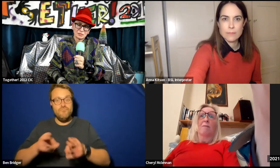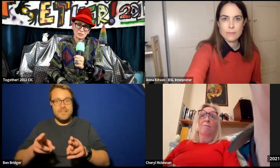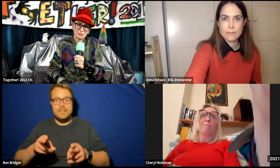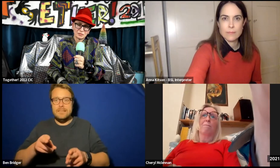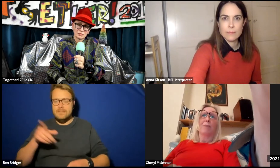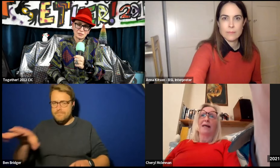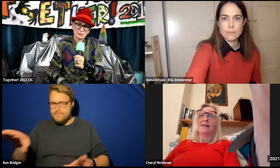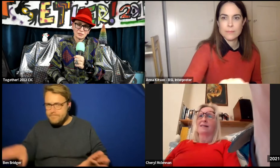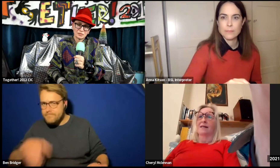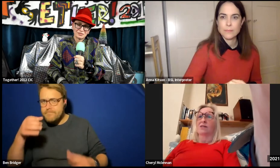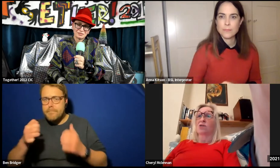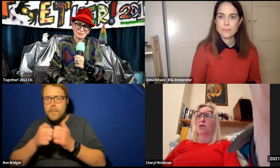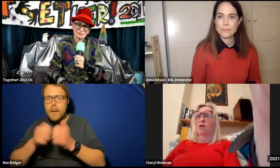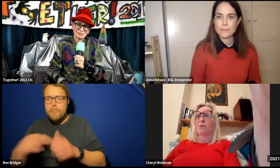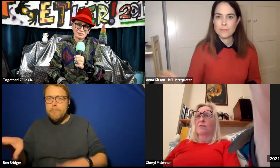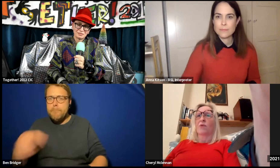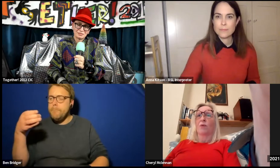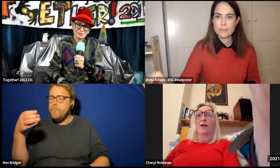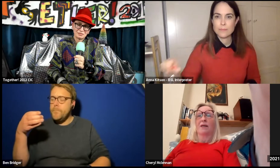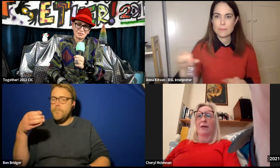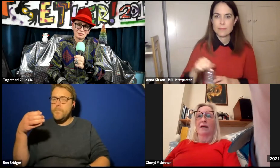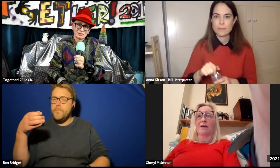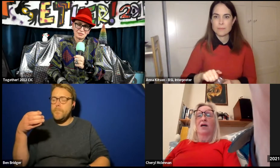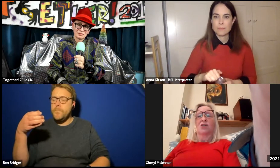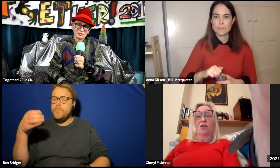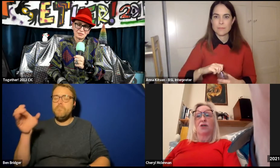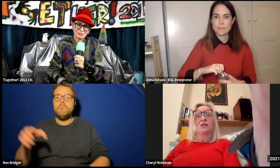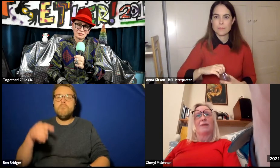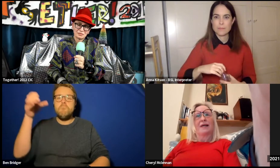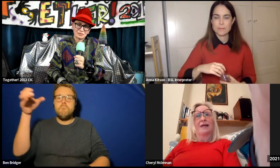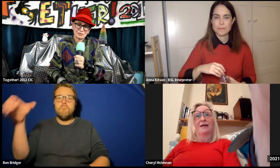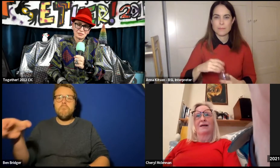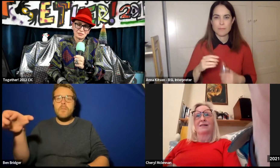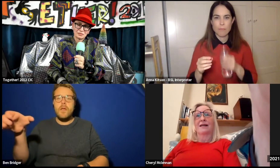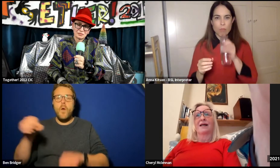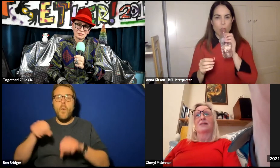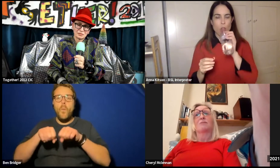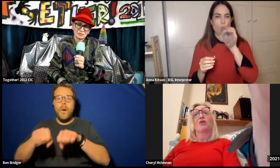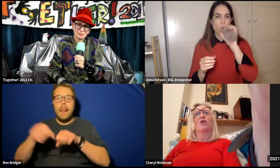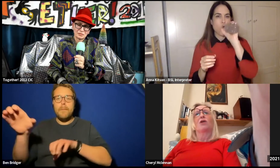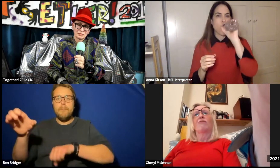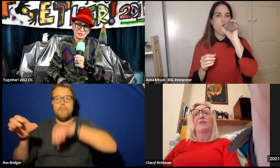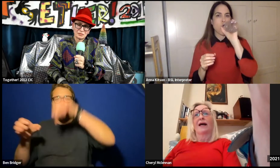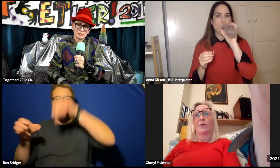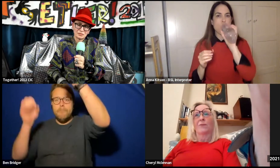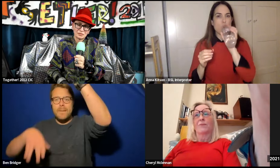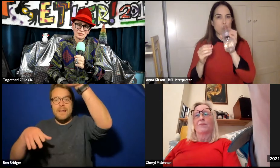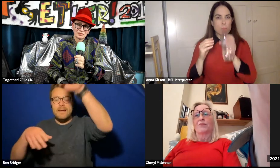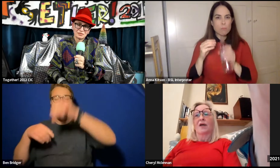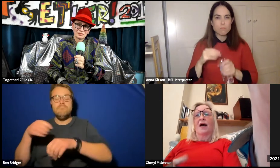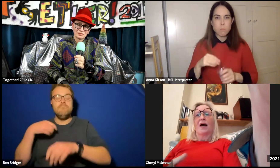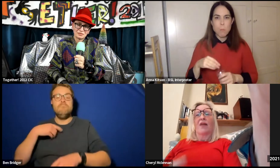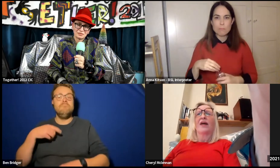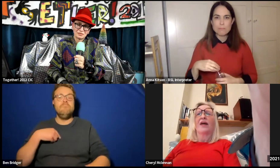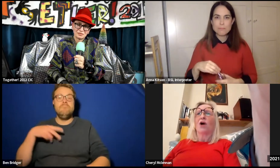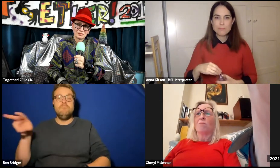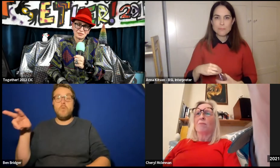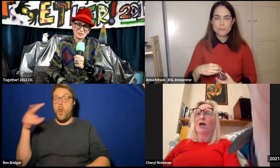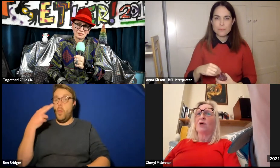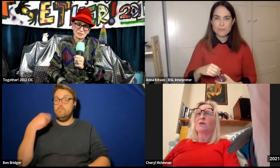Placed it on top of the wheelie bin Turned to me and said That's me done, I'm off now.